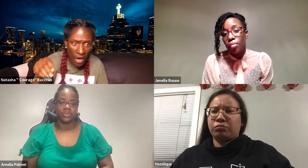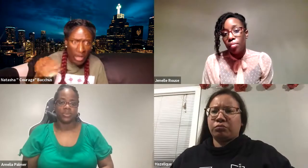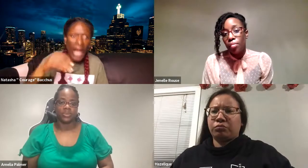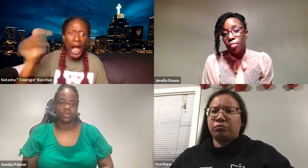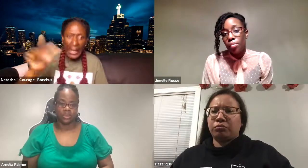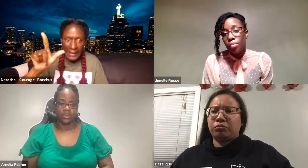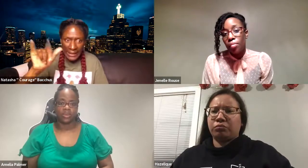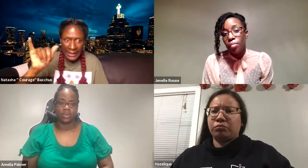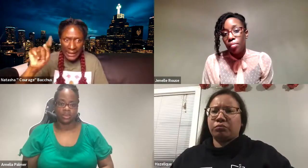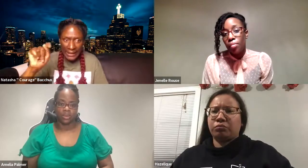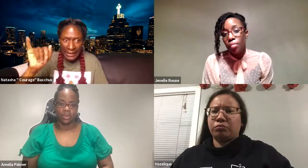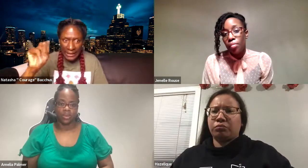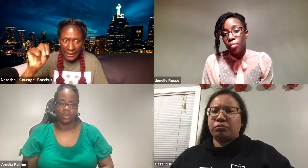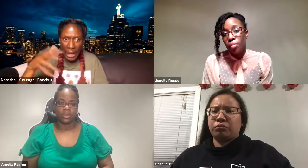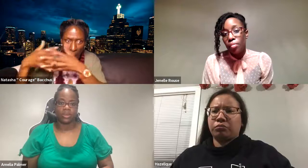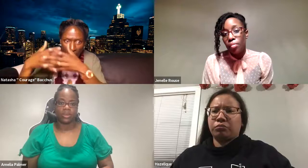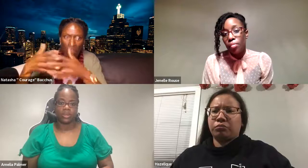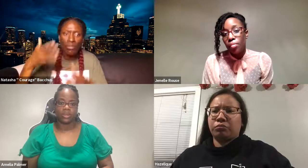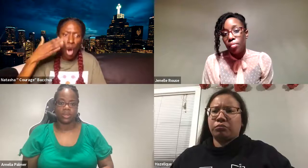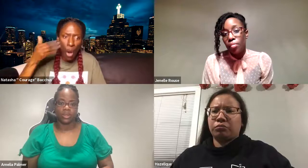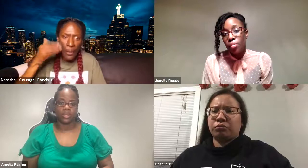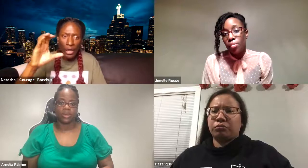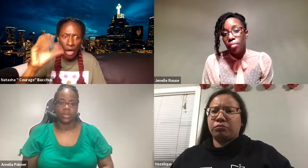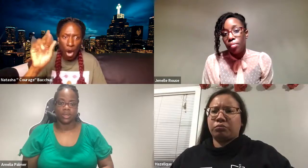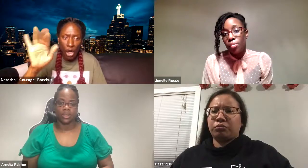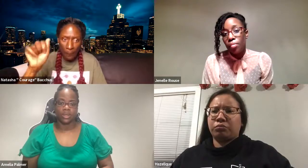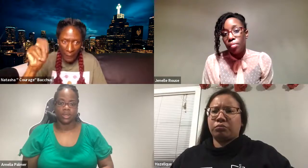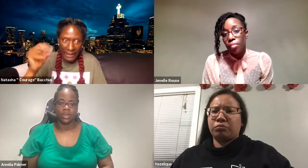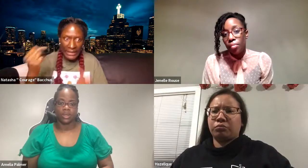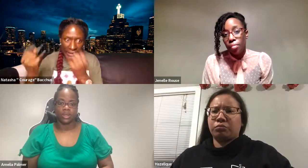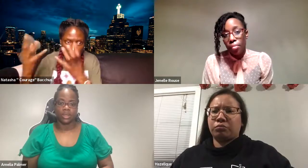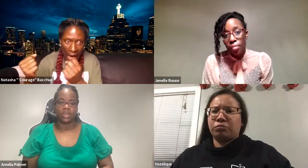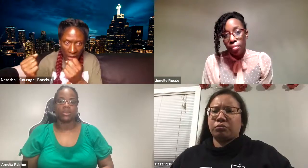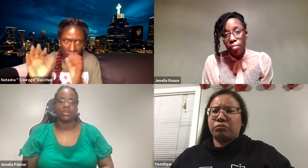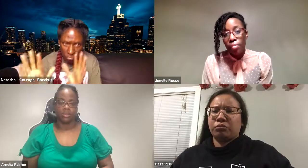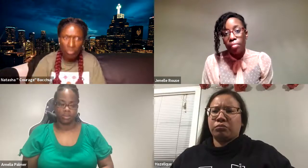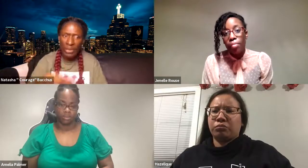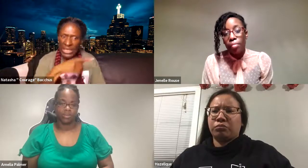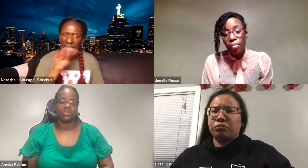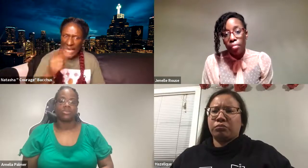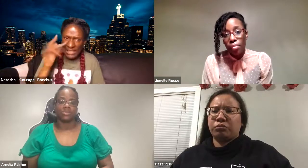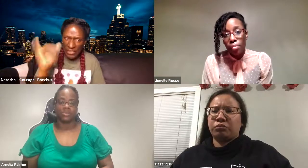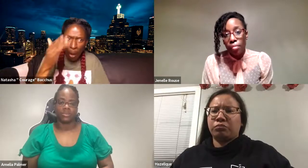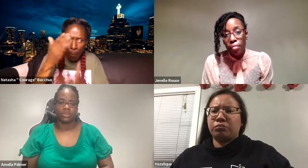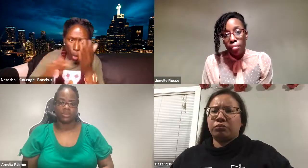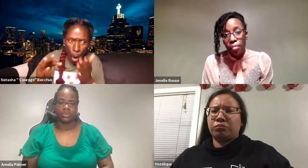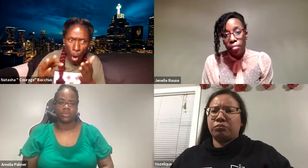their language. when we think about latin america and africa, caribbean sign languages